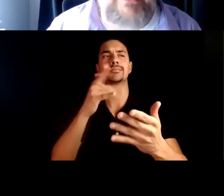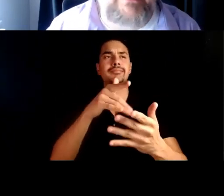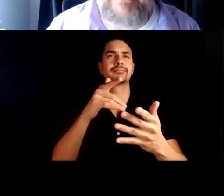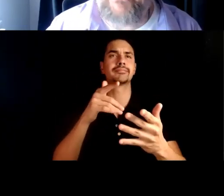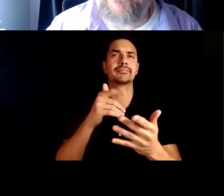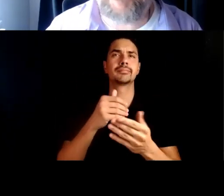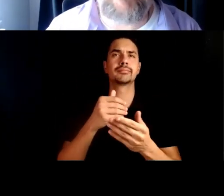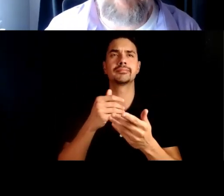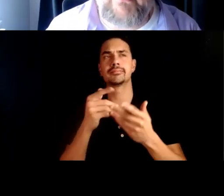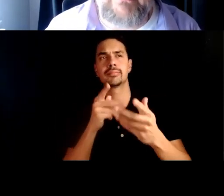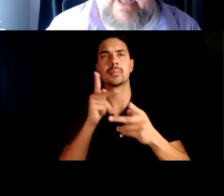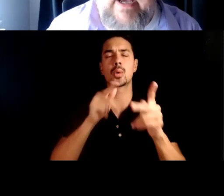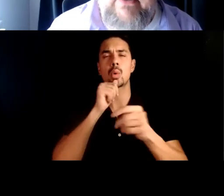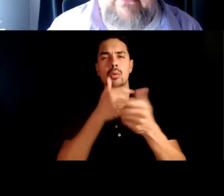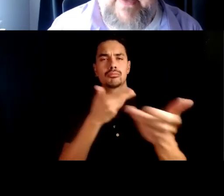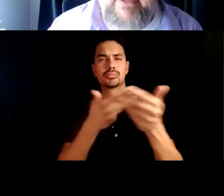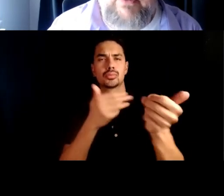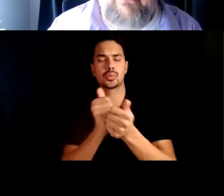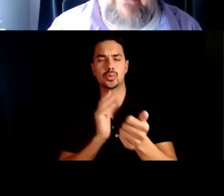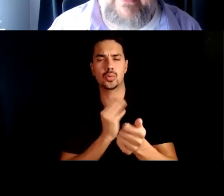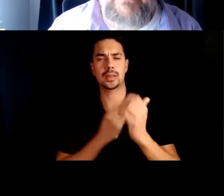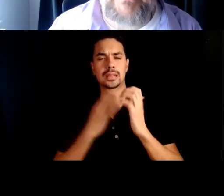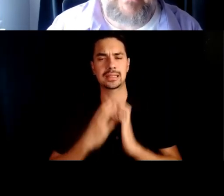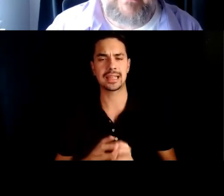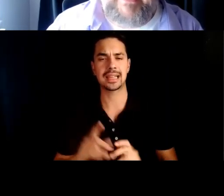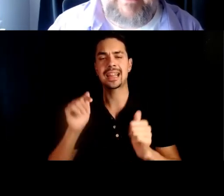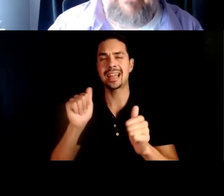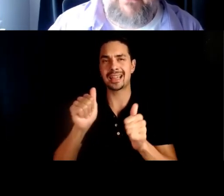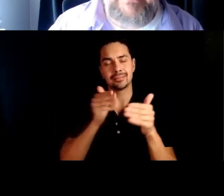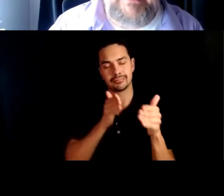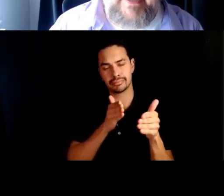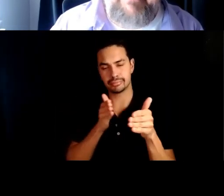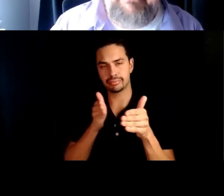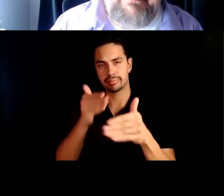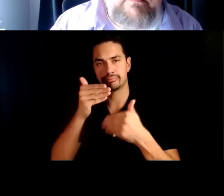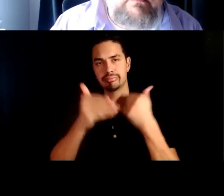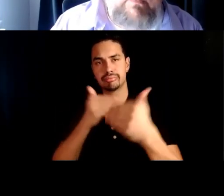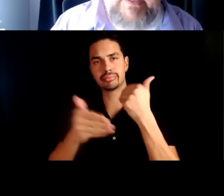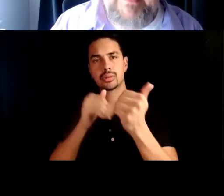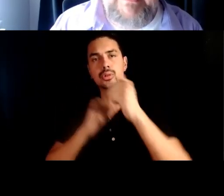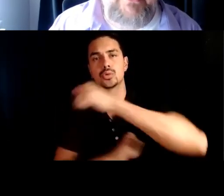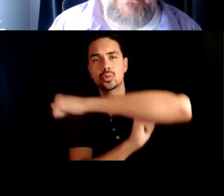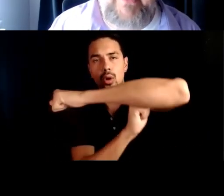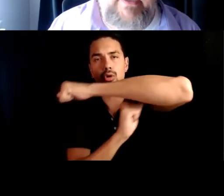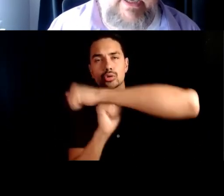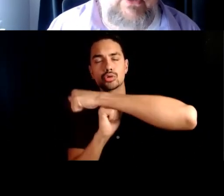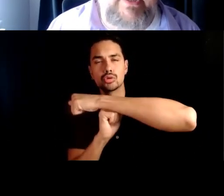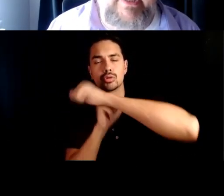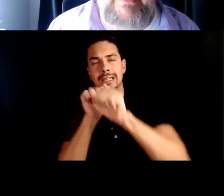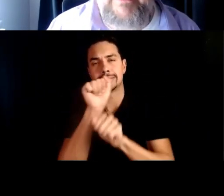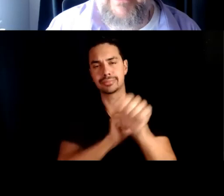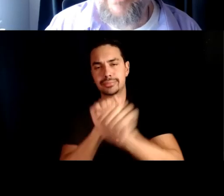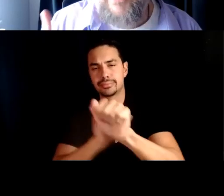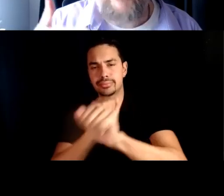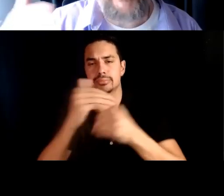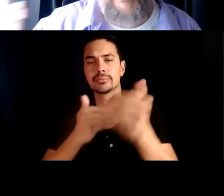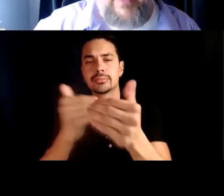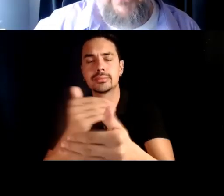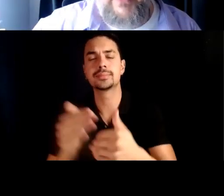which was true for a lot of medical providers at that point in time. The standards of care outlined kind of a timeline,